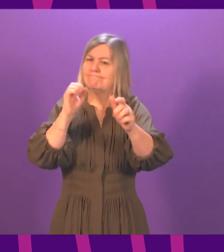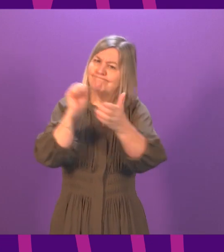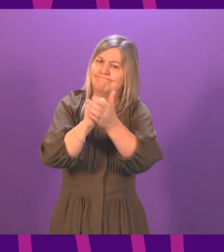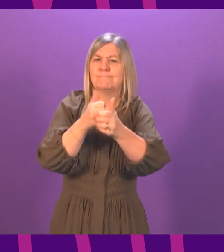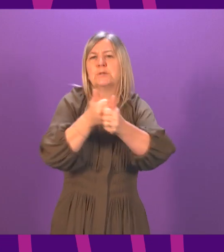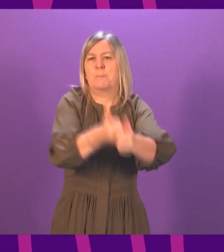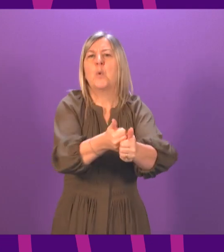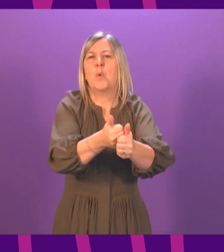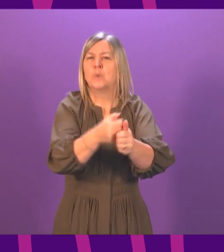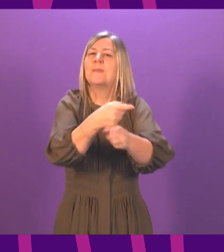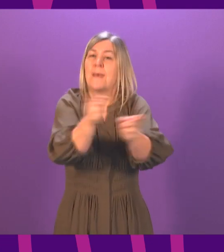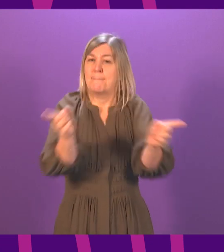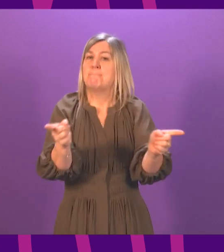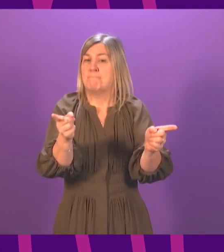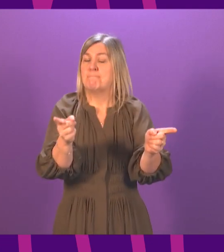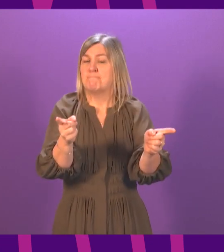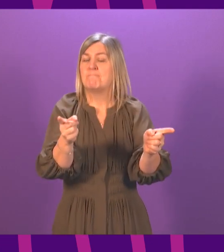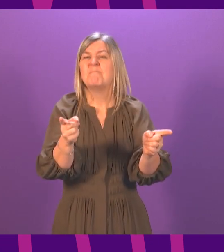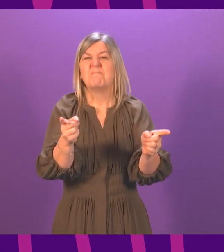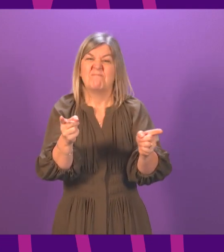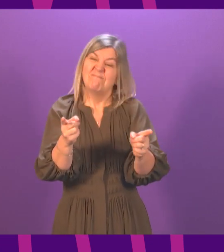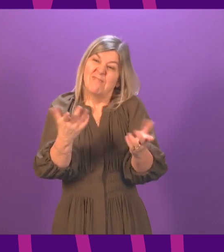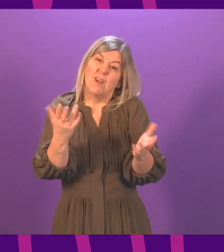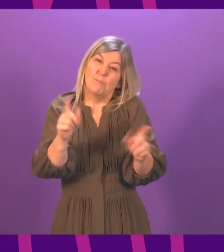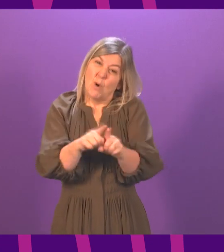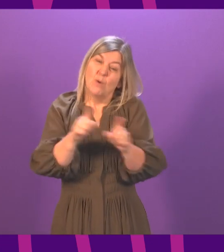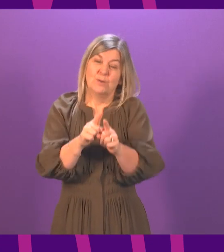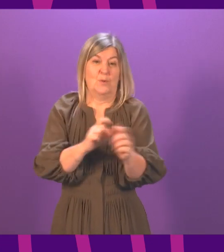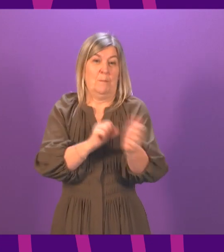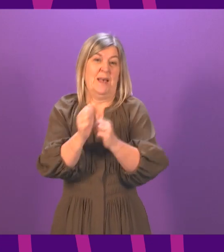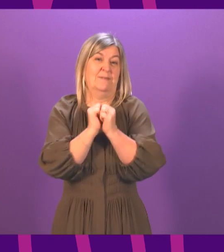focusing on the greatest need and, of course, securing best value for taxpayers. Graham Simpson: